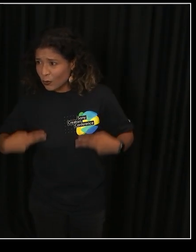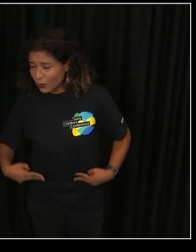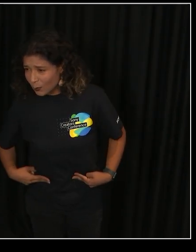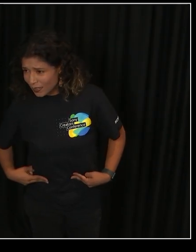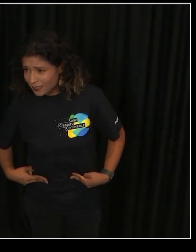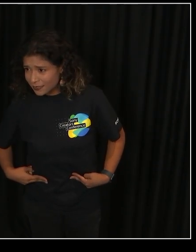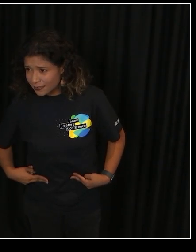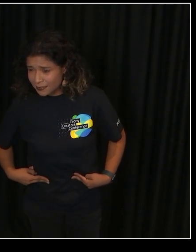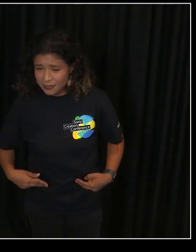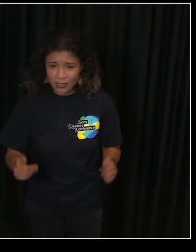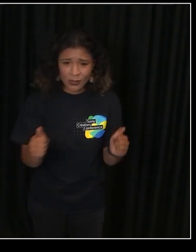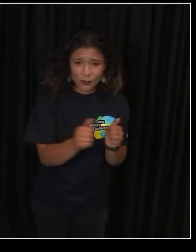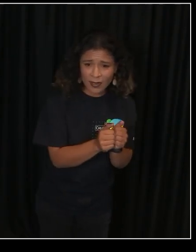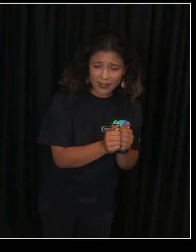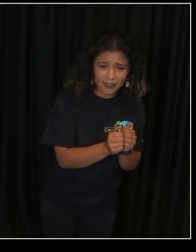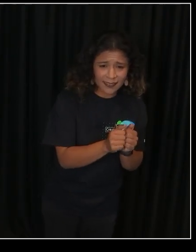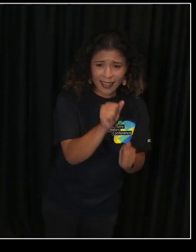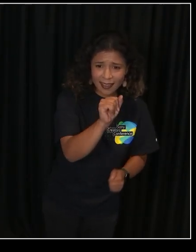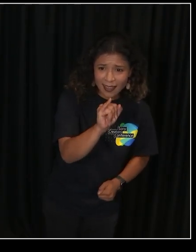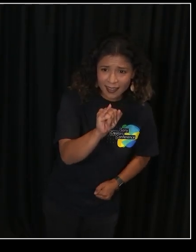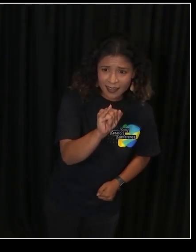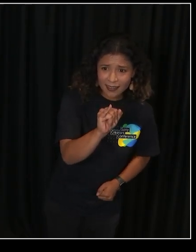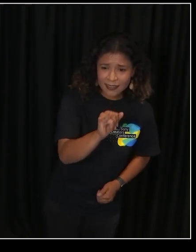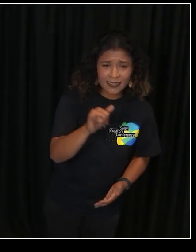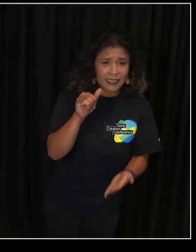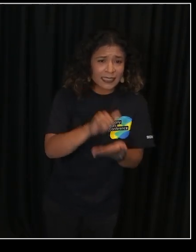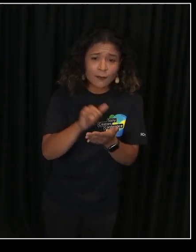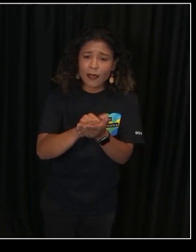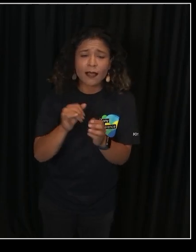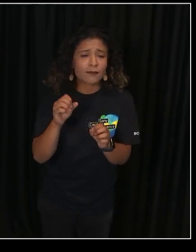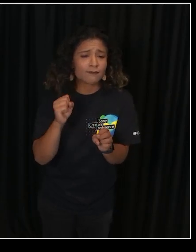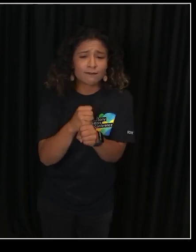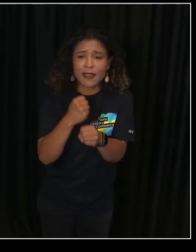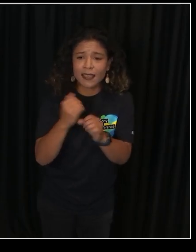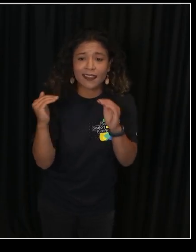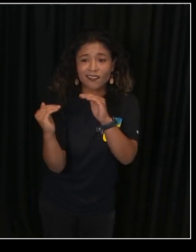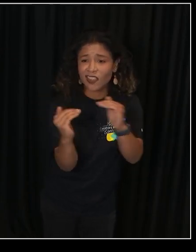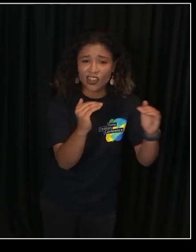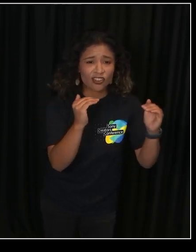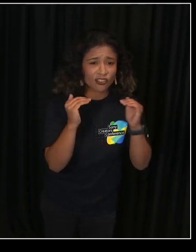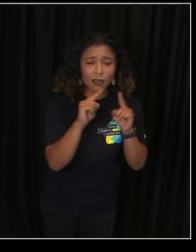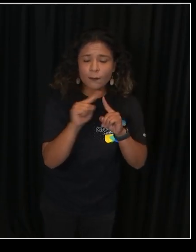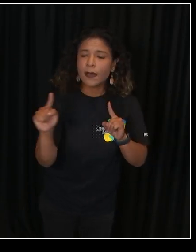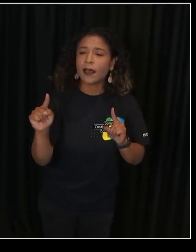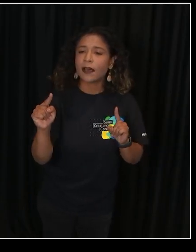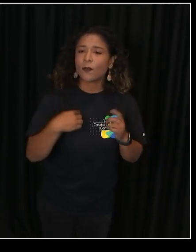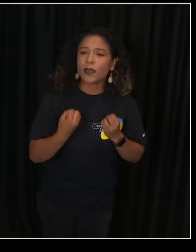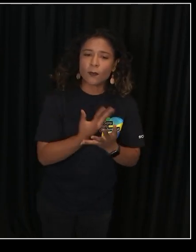And it's impossible to make it perfectly fair. But we provide in the paper we wrote,